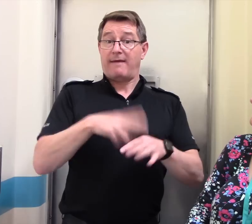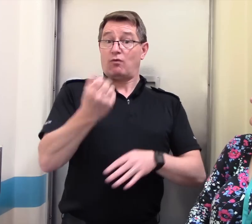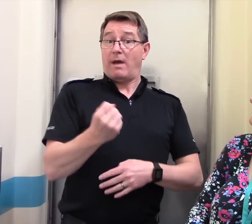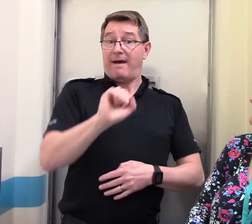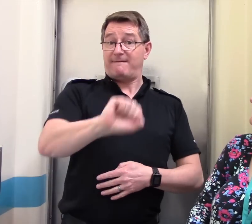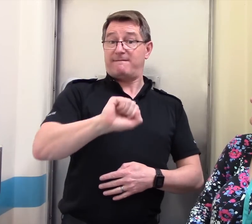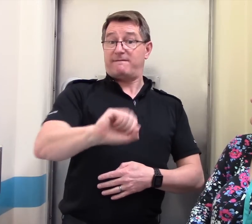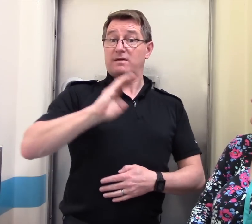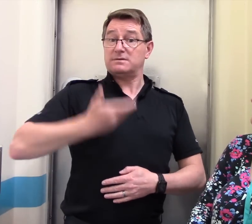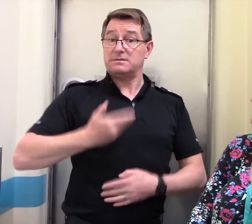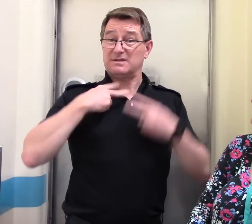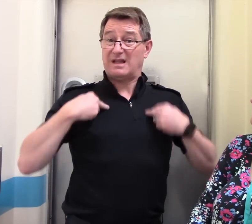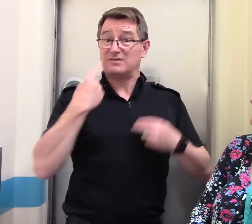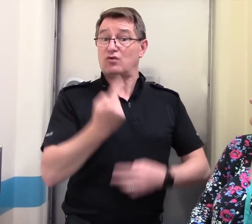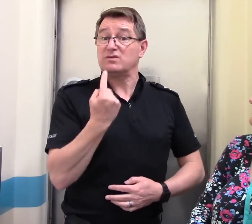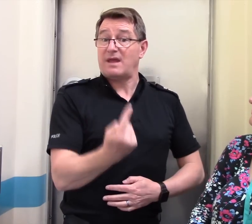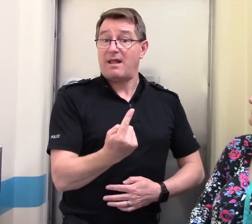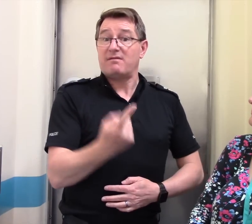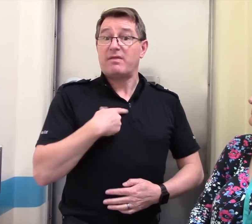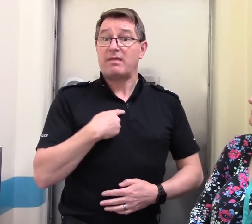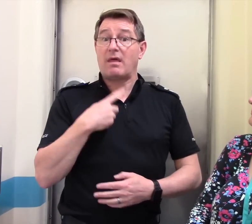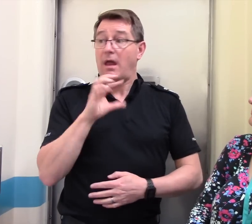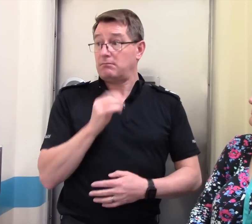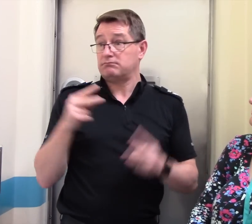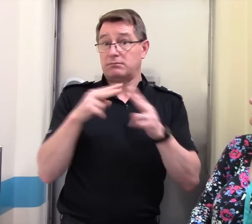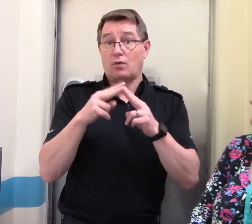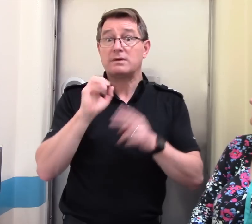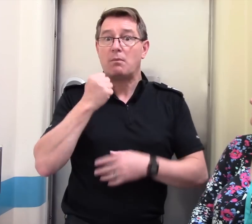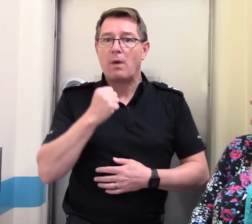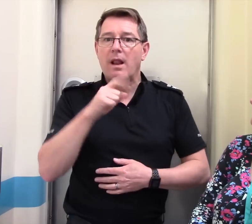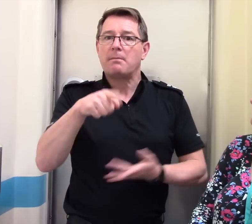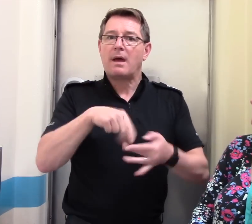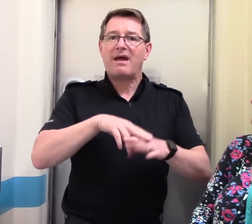If you have your own solicitor, the police will contact them,